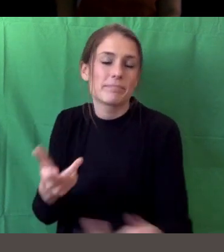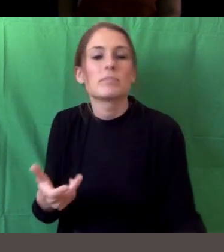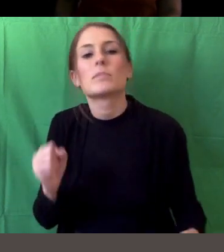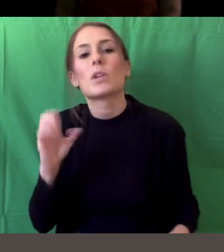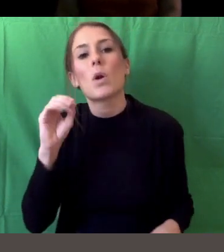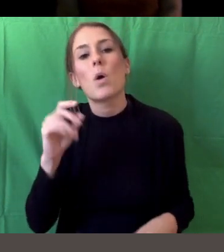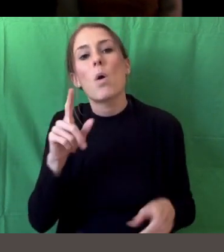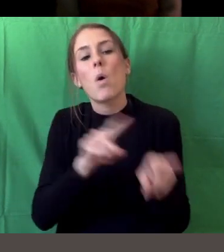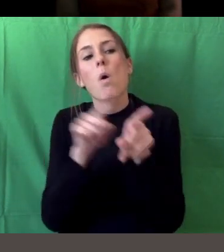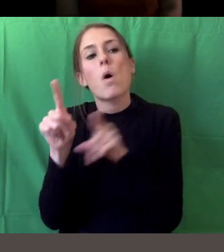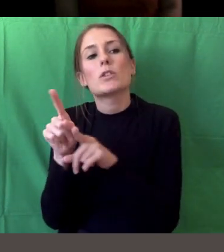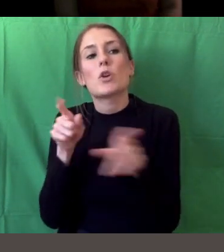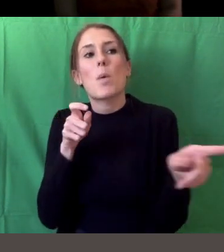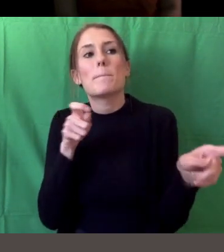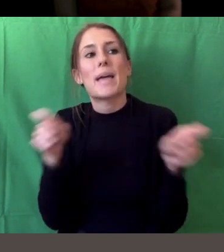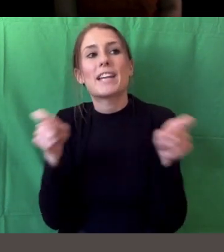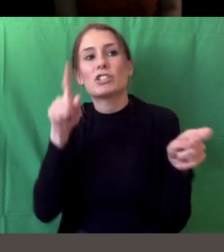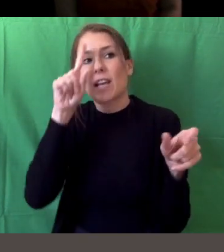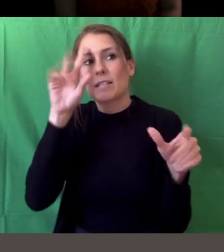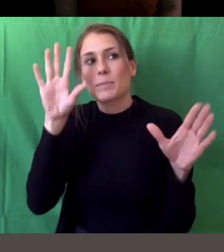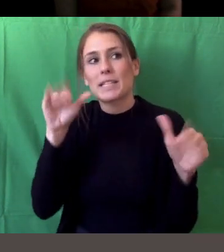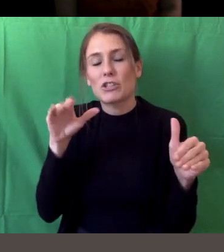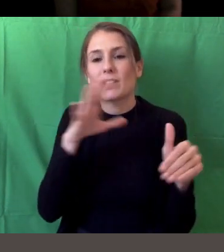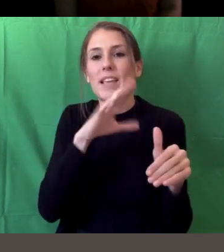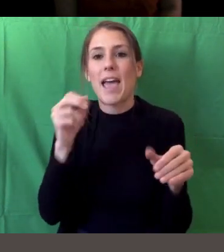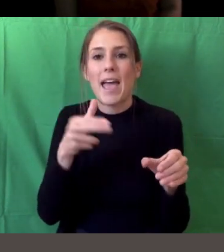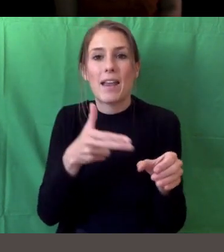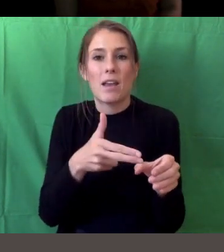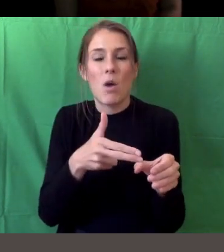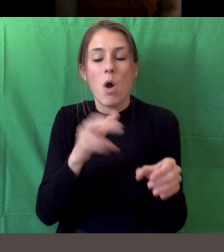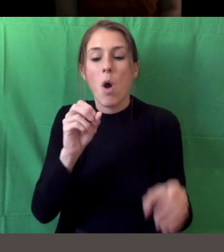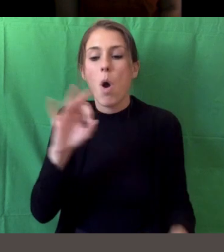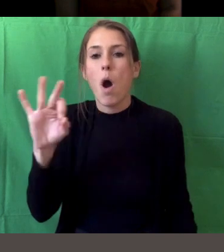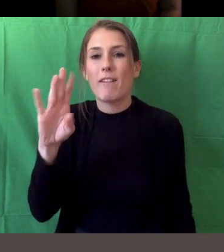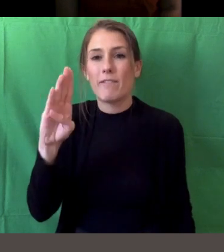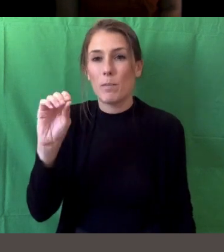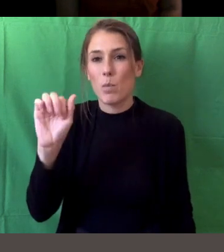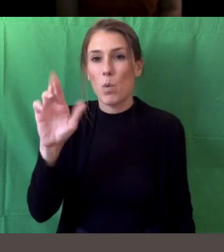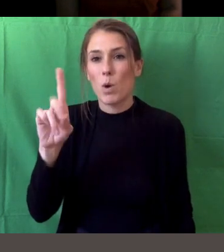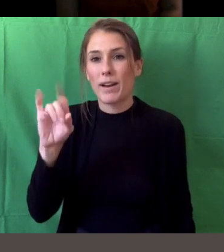You know, another challenge that we face is managing expectations and off-boarding volunteers.